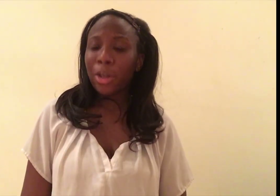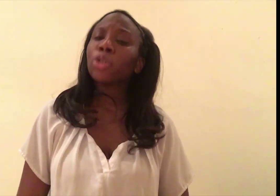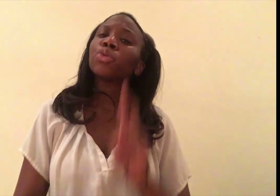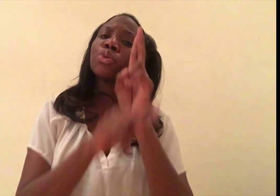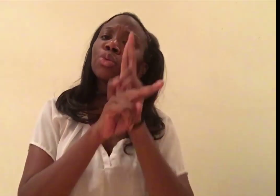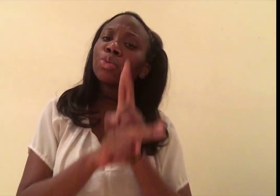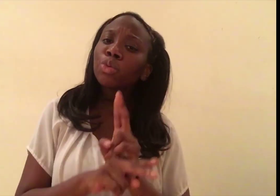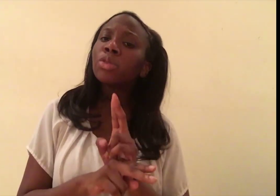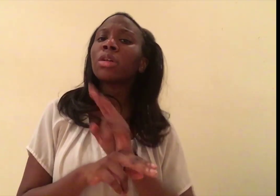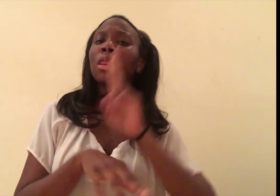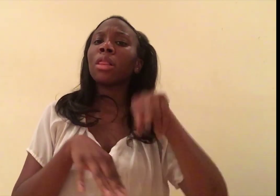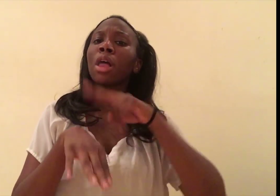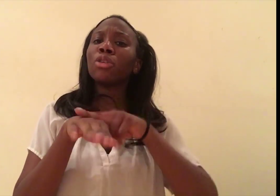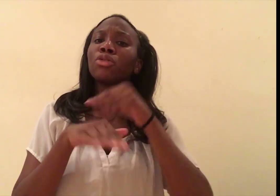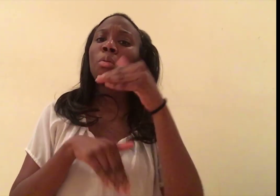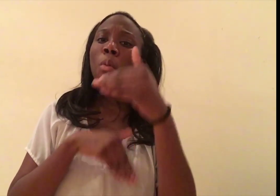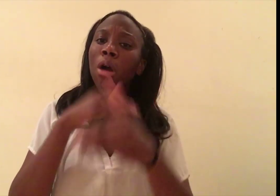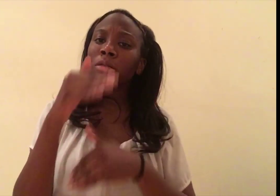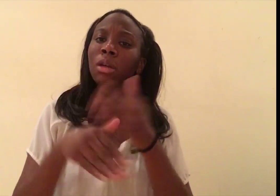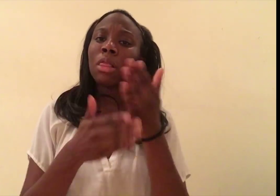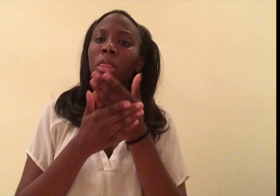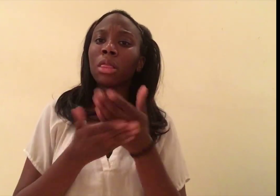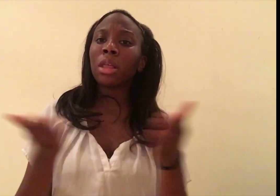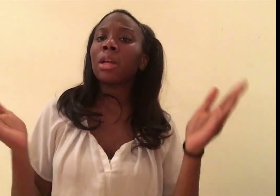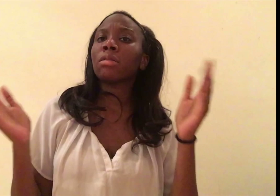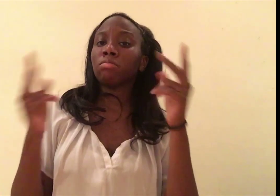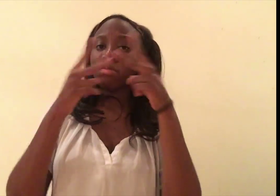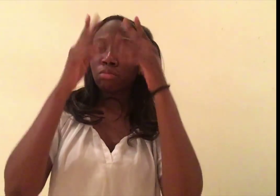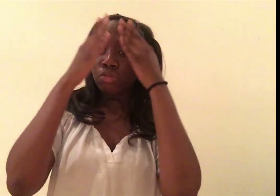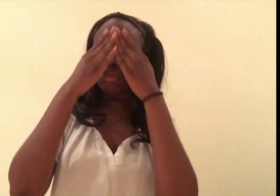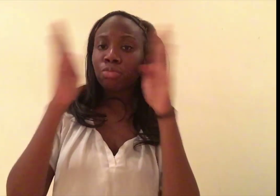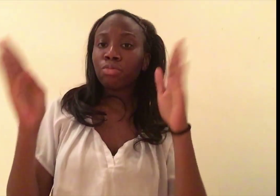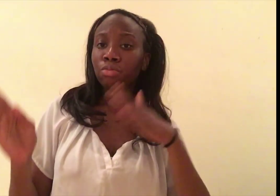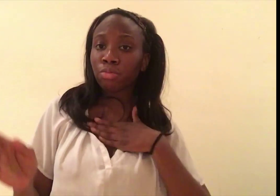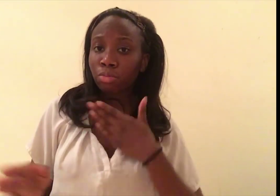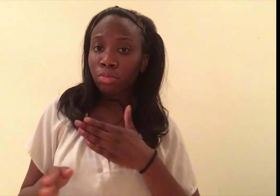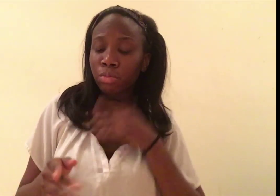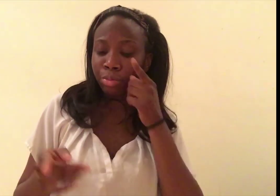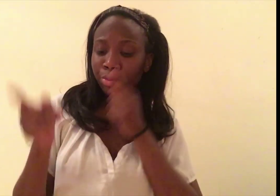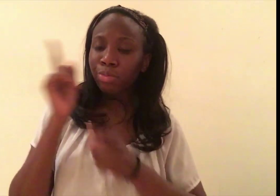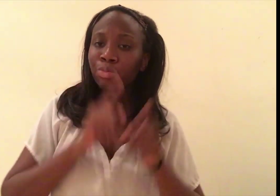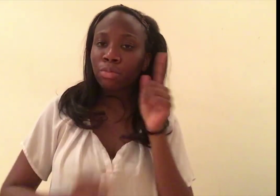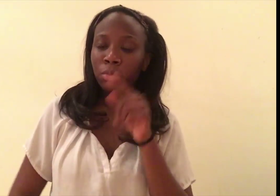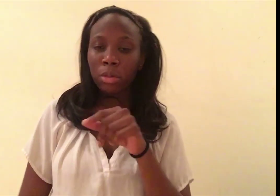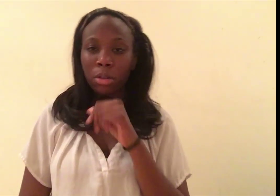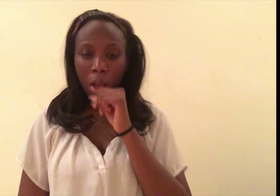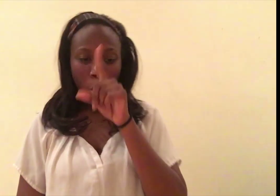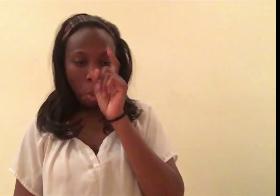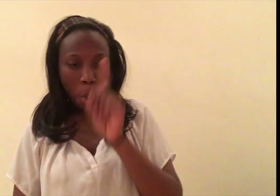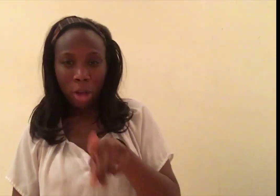Usually there’s a natural progression of things unfolding consensually